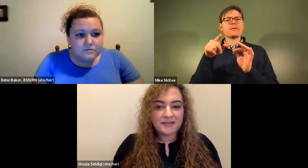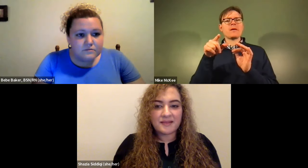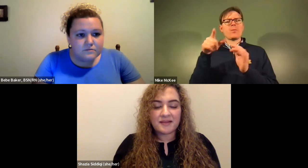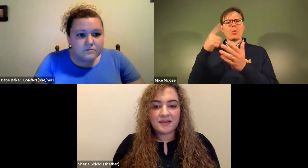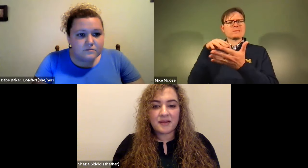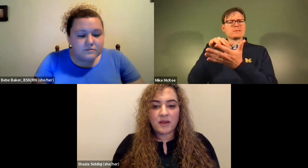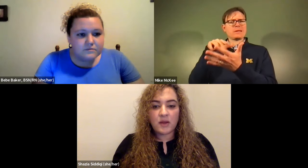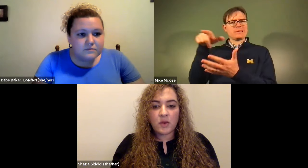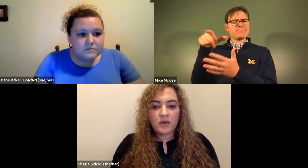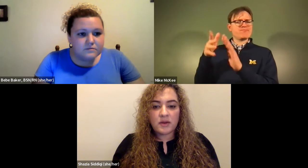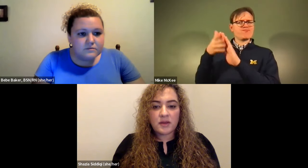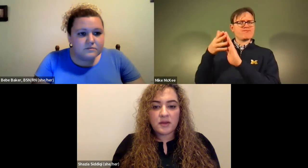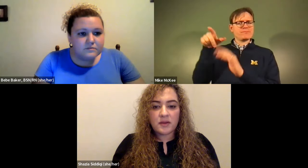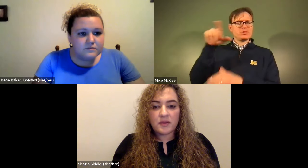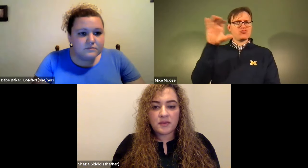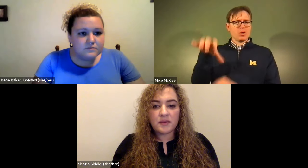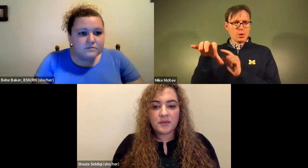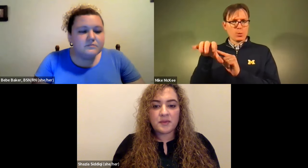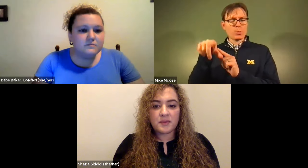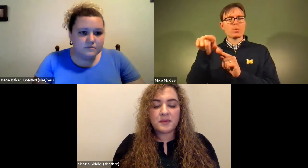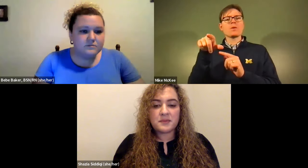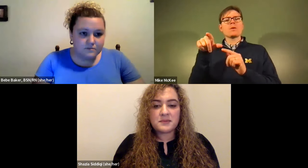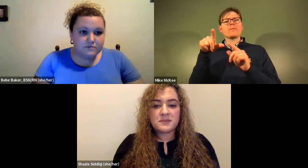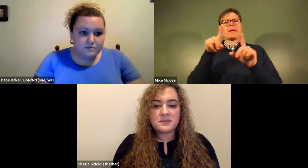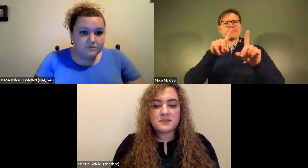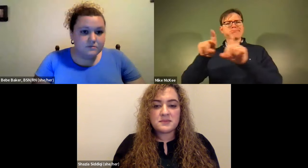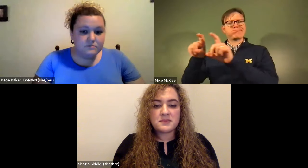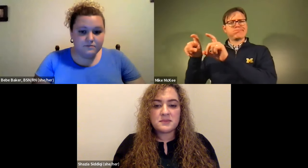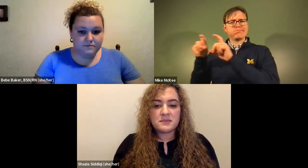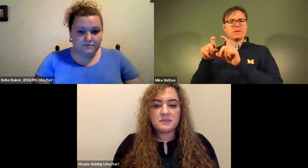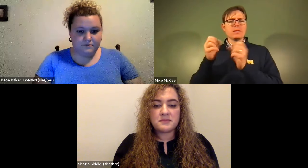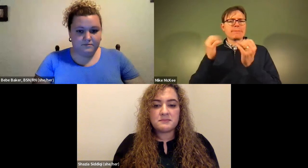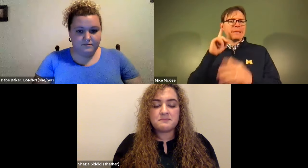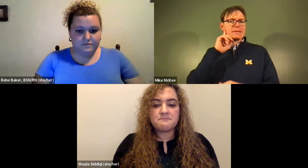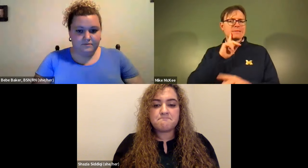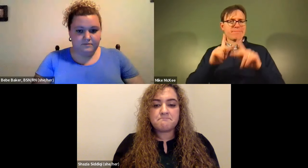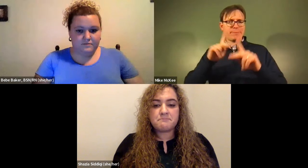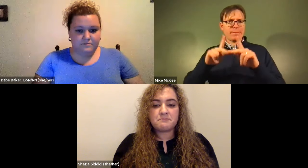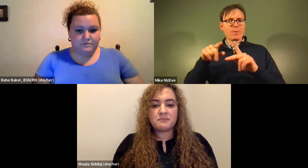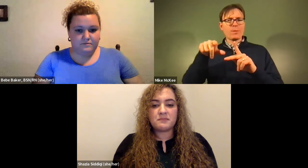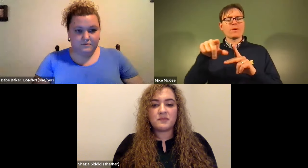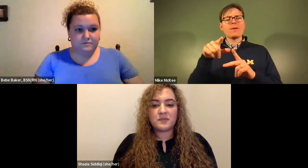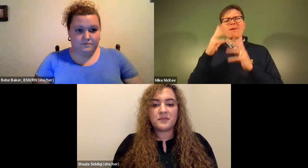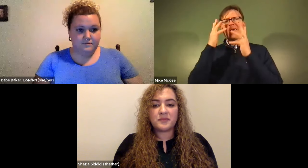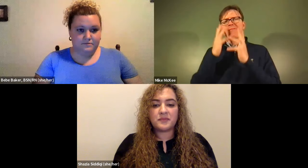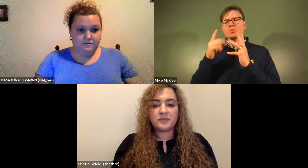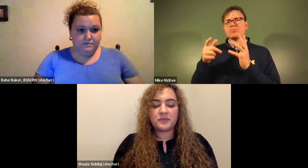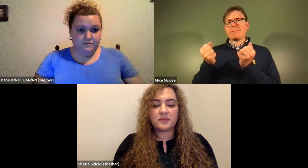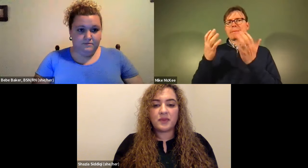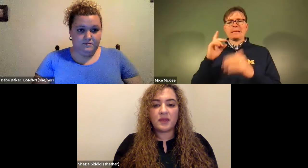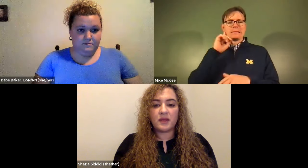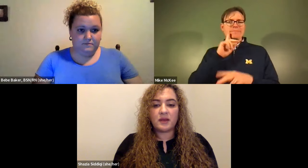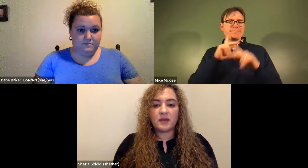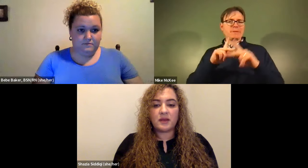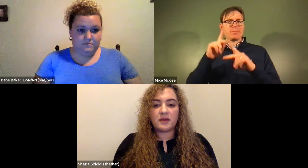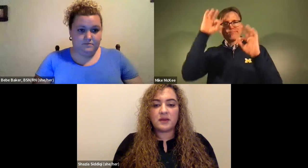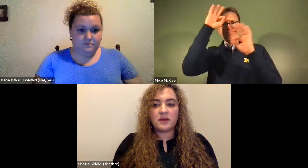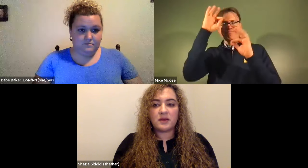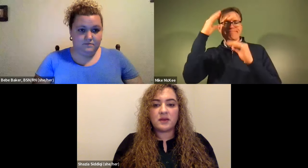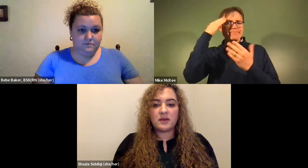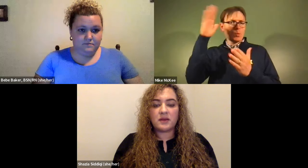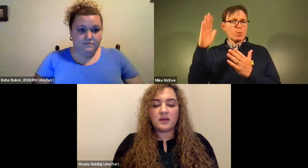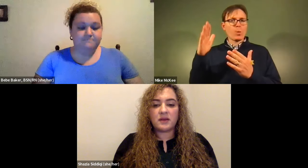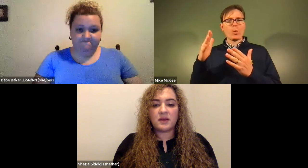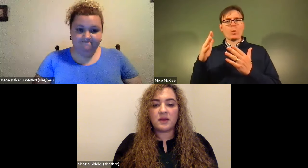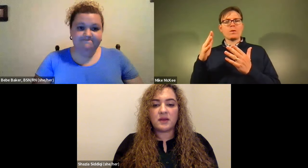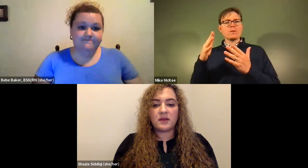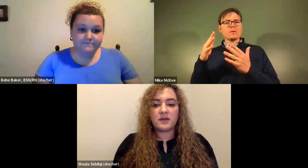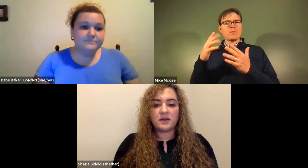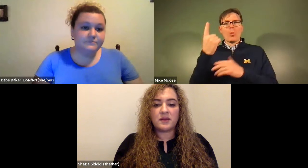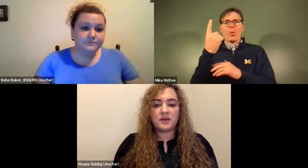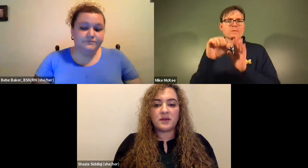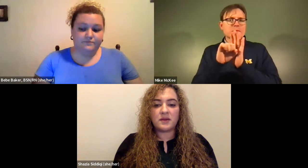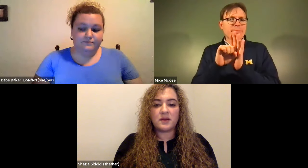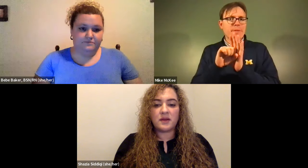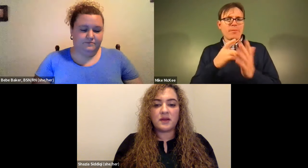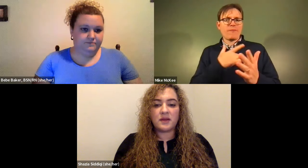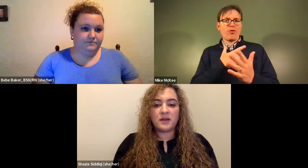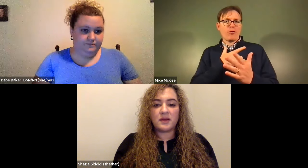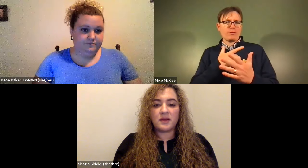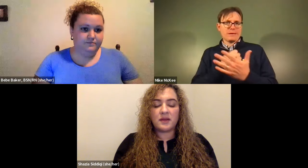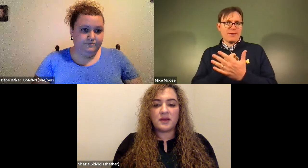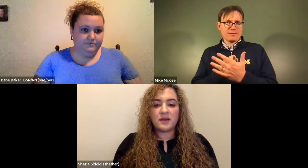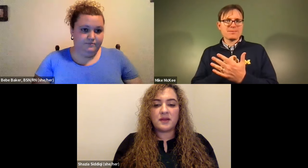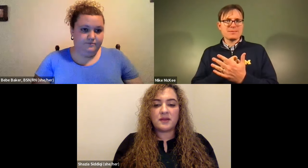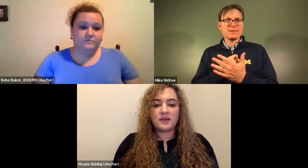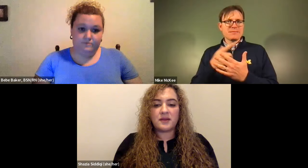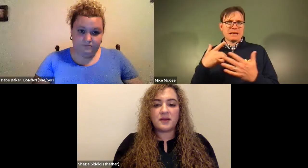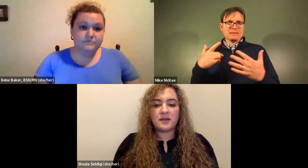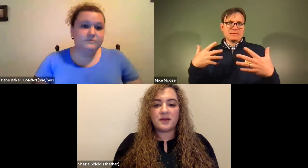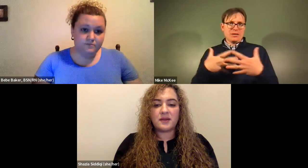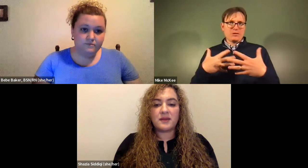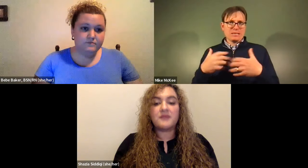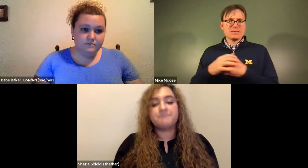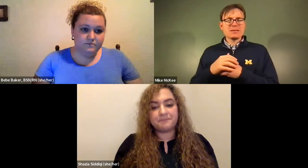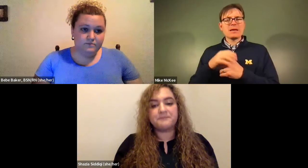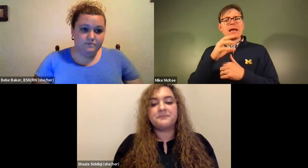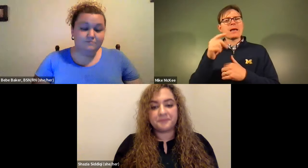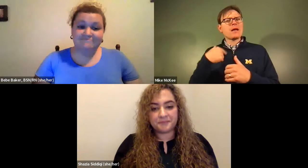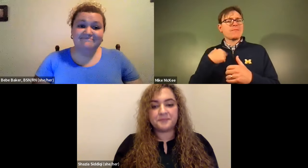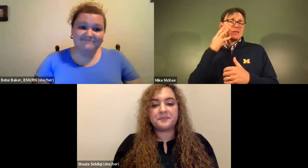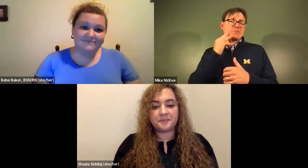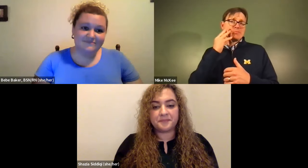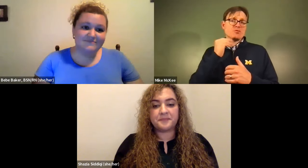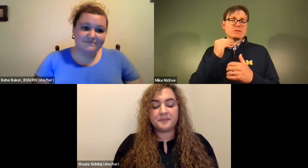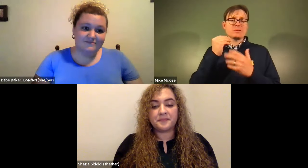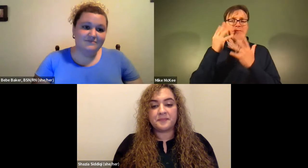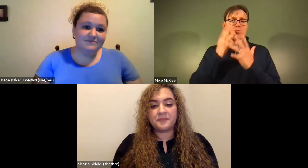James Cech: I want to wrap this up with an important topic, there was a study done in Chicago where they surveyed deaf people and, unfortunately, many deaf people were unaware of symptoms of a heart attack and that's really scary thing.